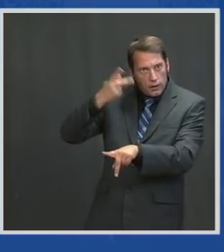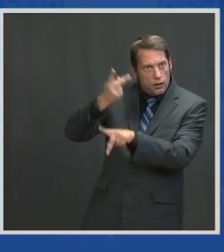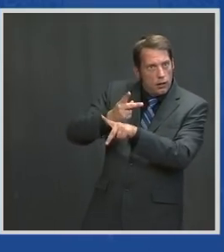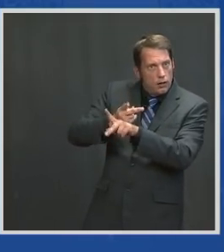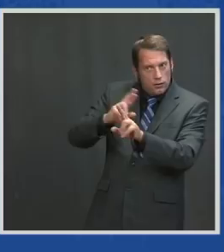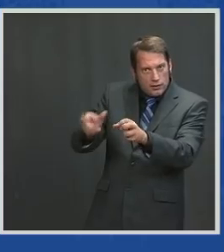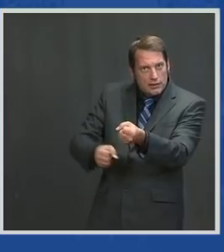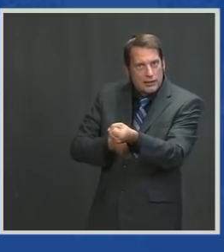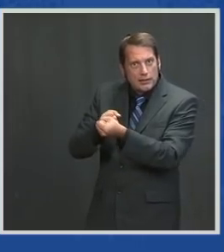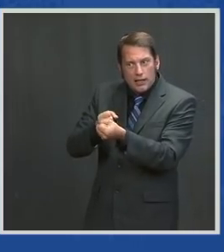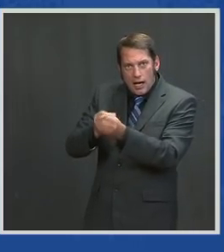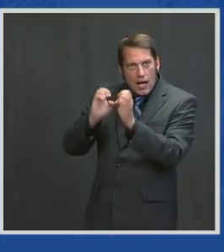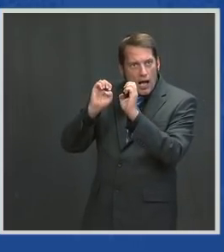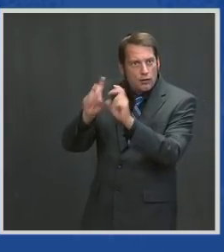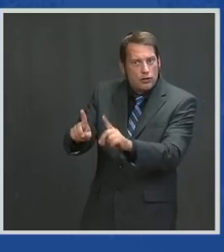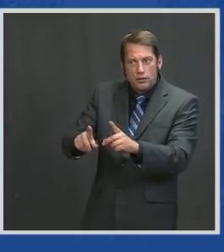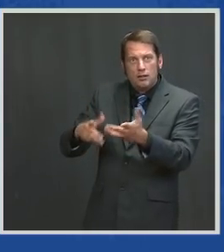that your children deserve.